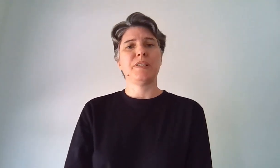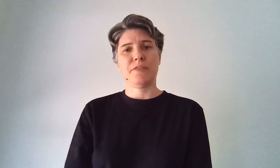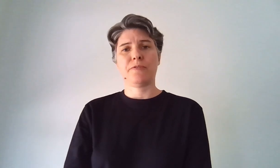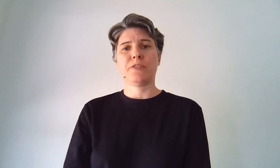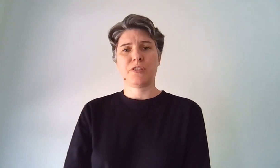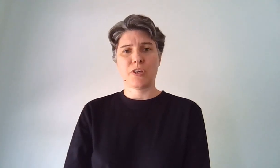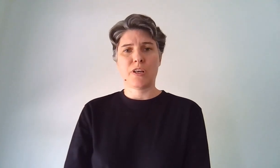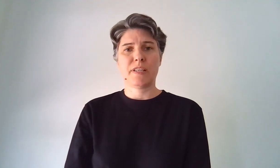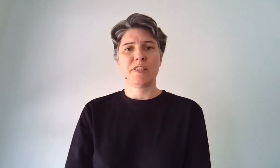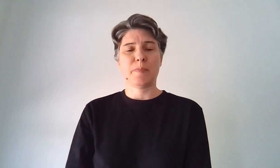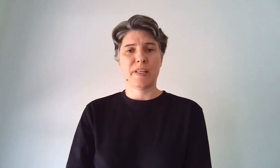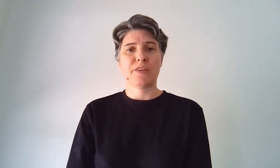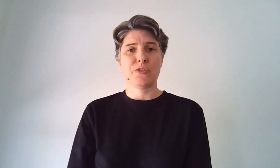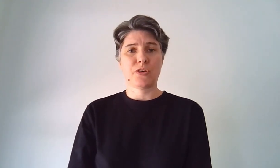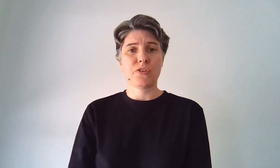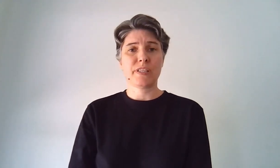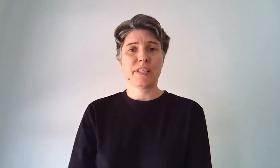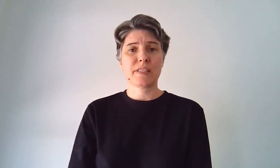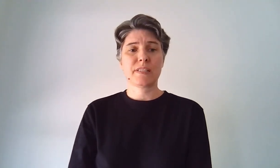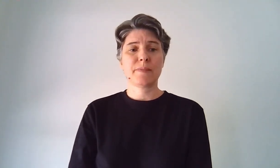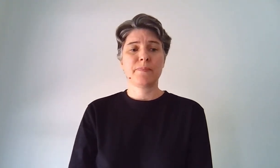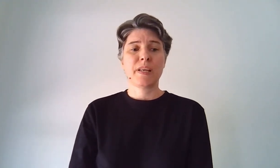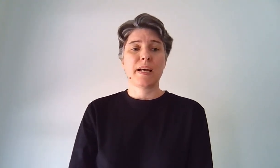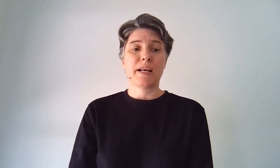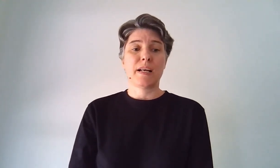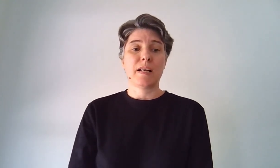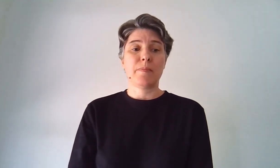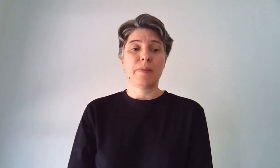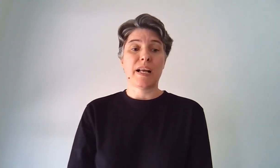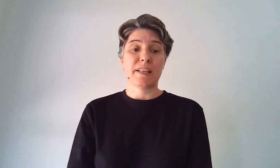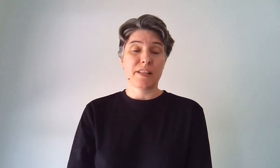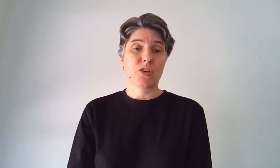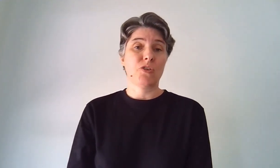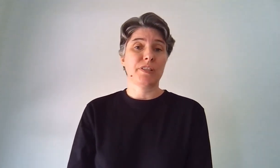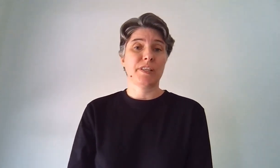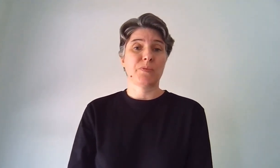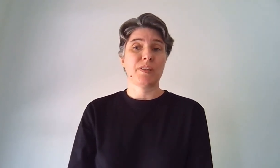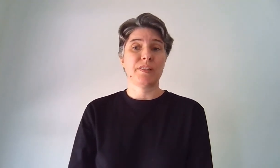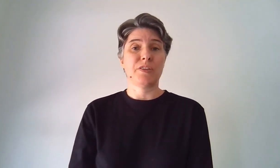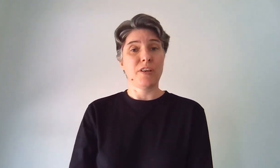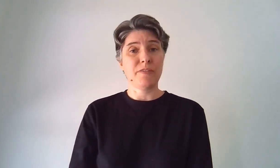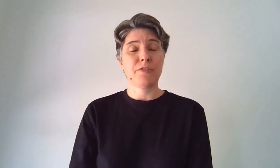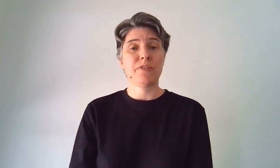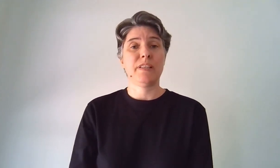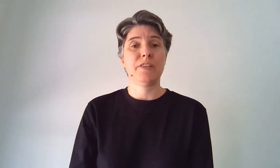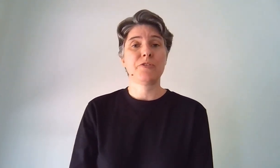but different signs depending on the context. Another context one that I found really